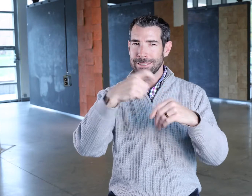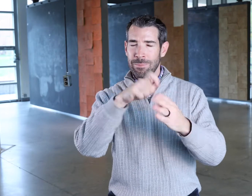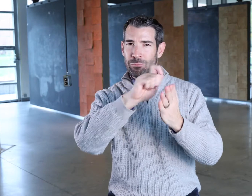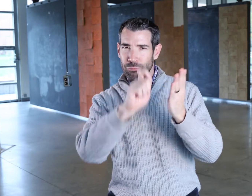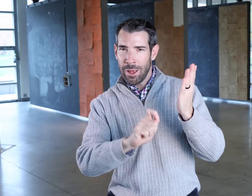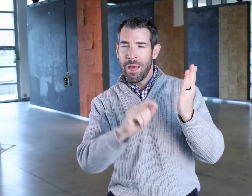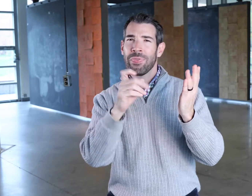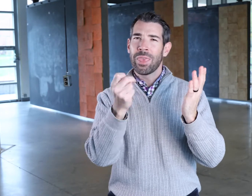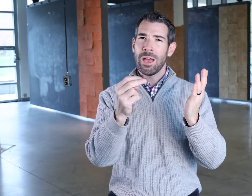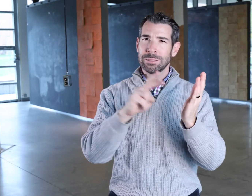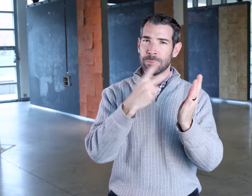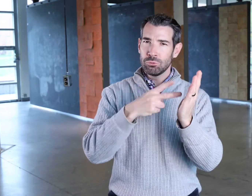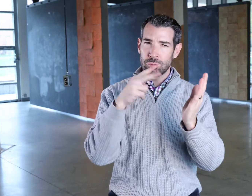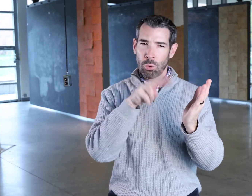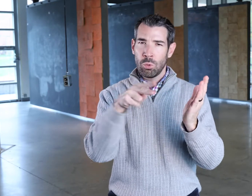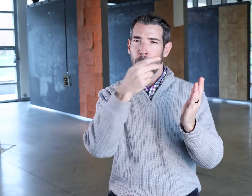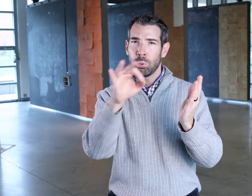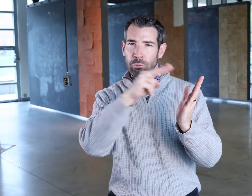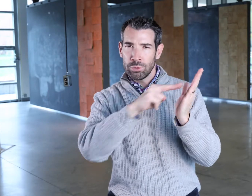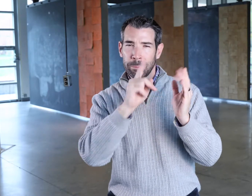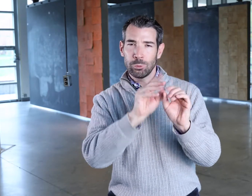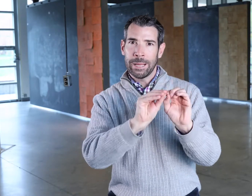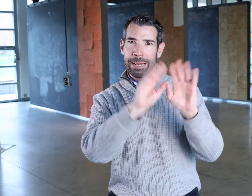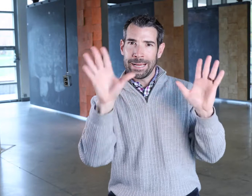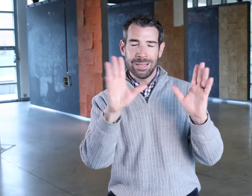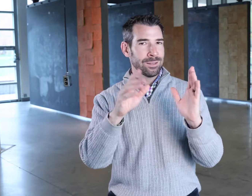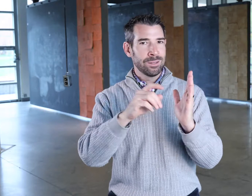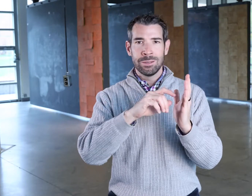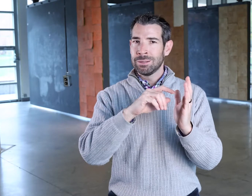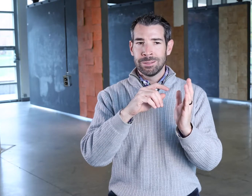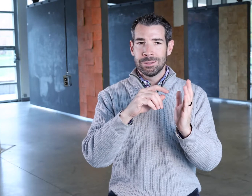have time to write, double-check, and proofread to make sure everything is clear.